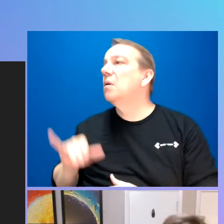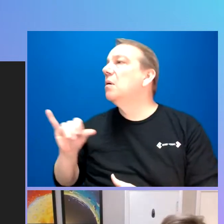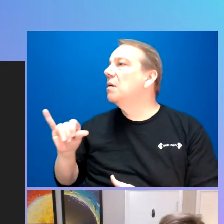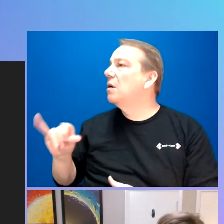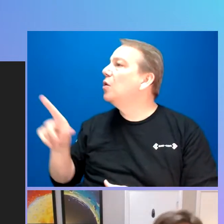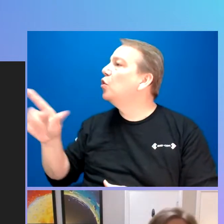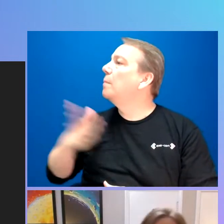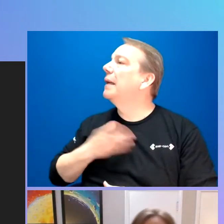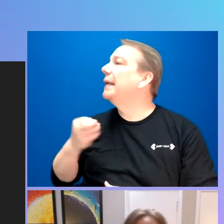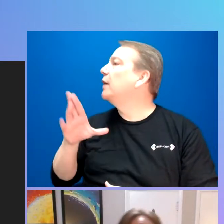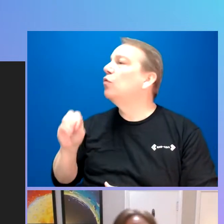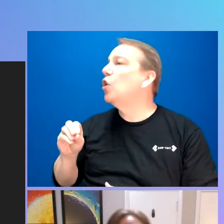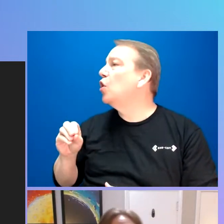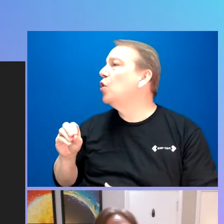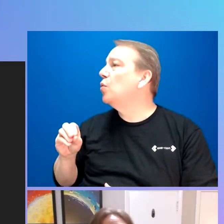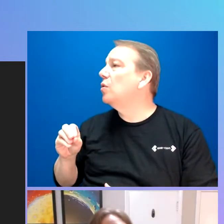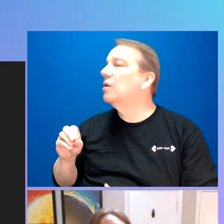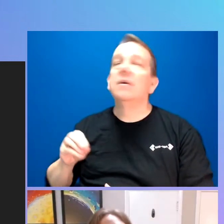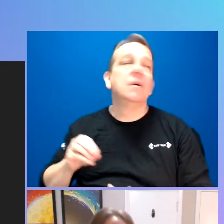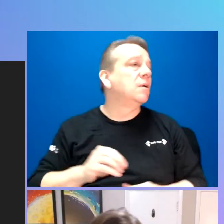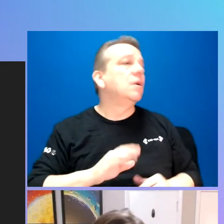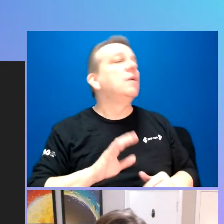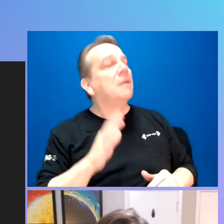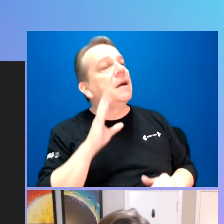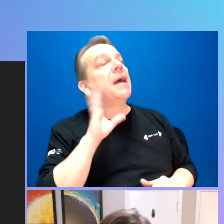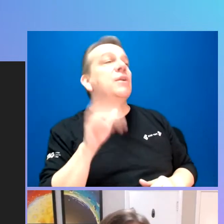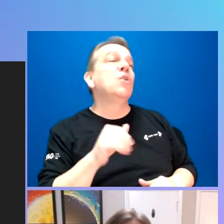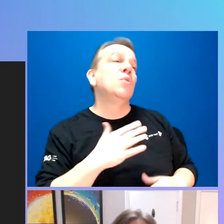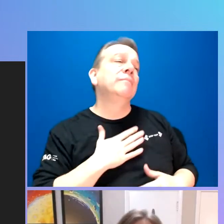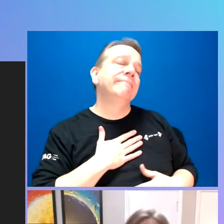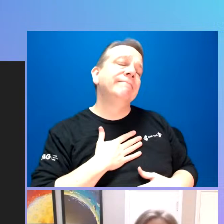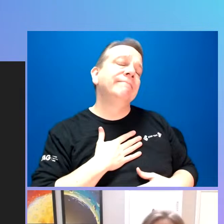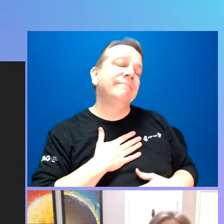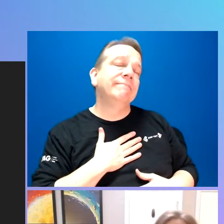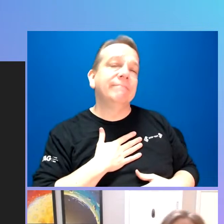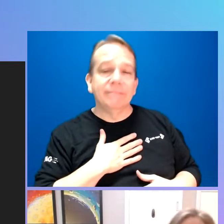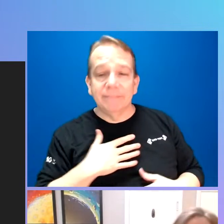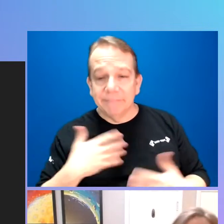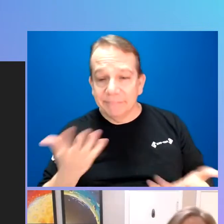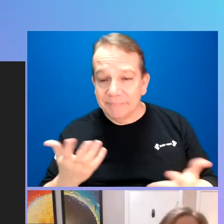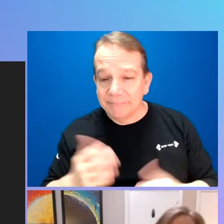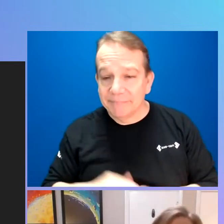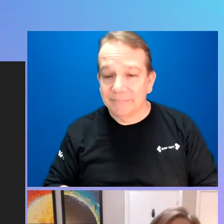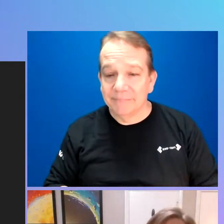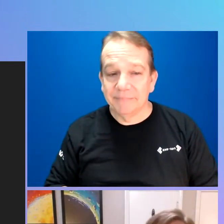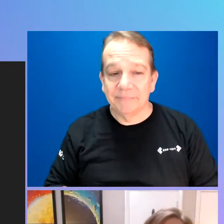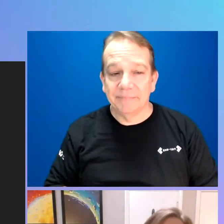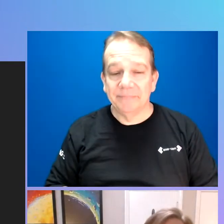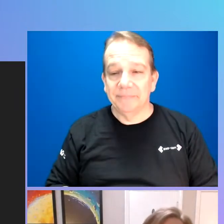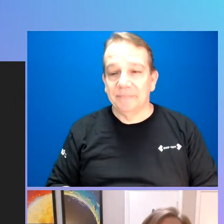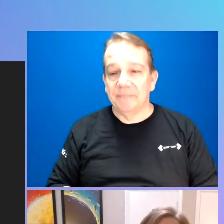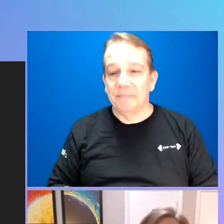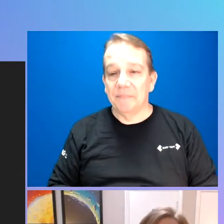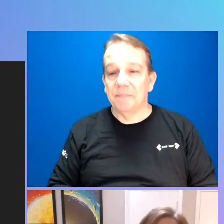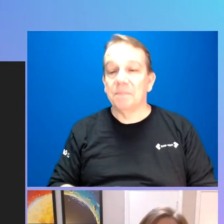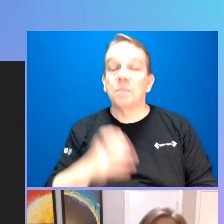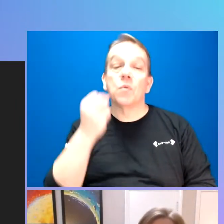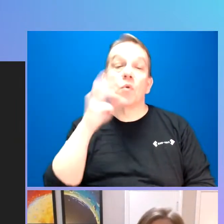And they'll respond, I know.